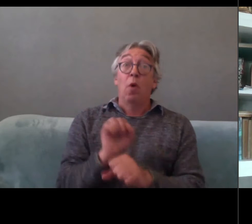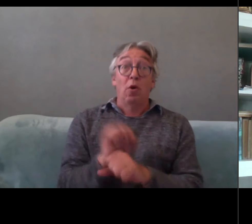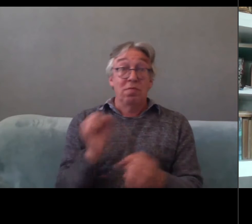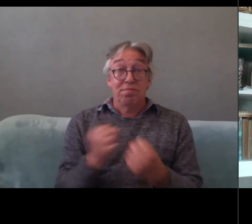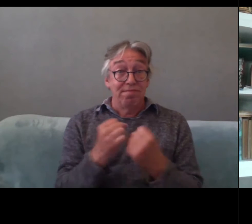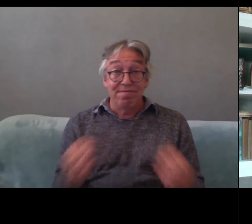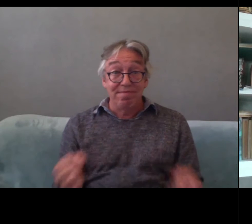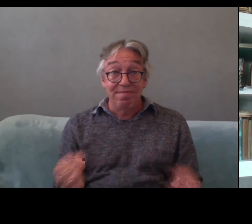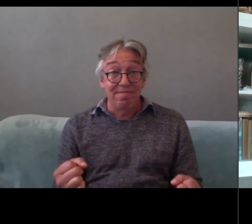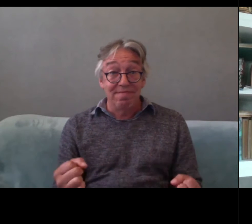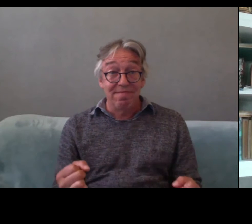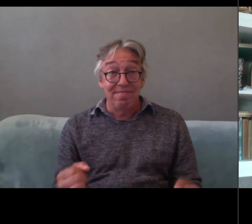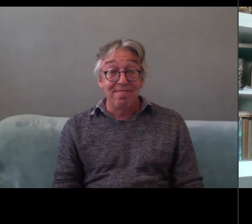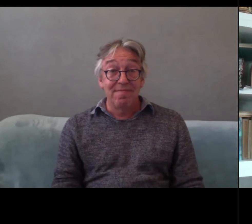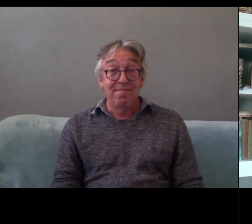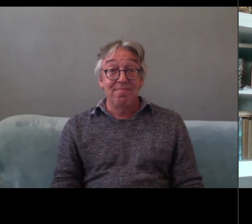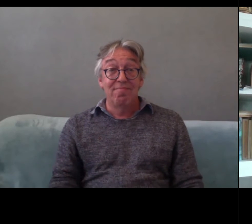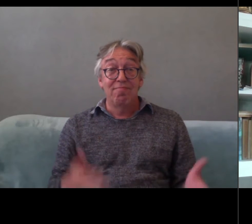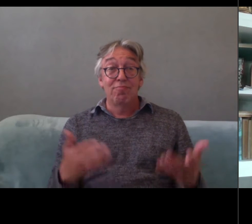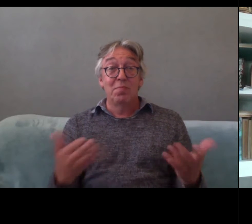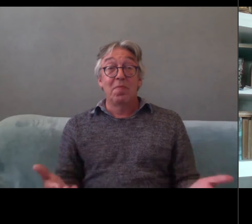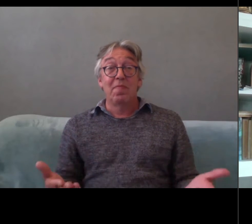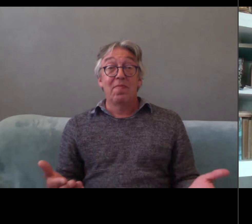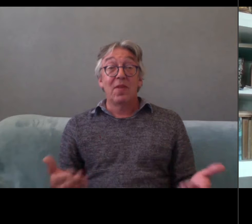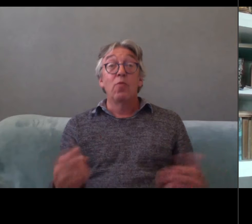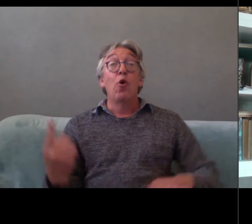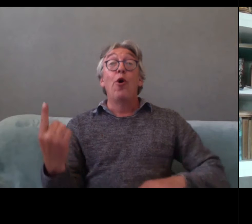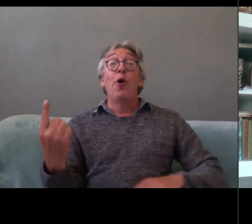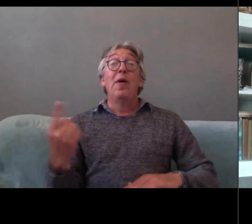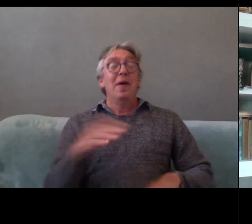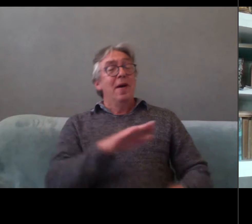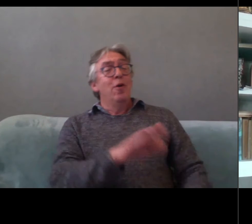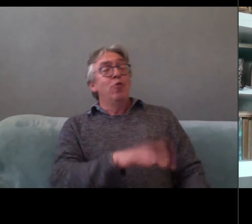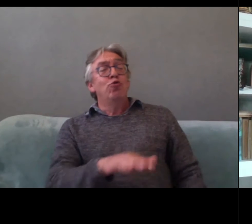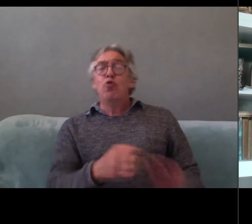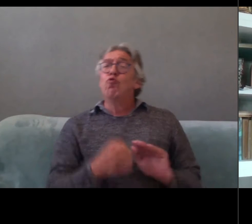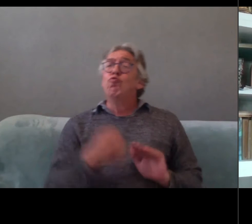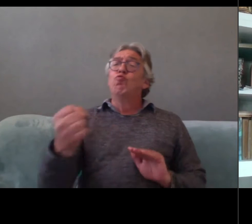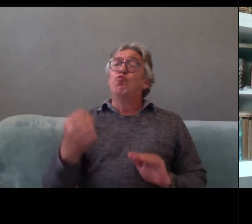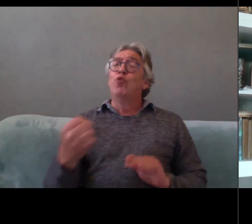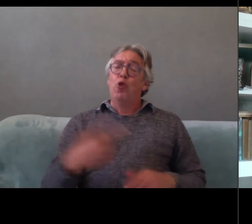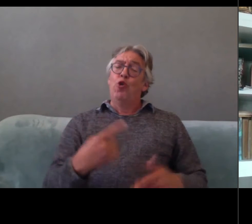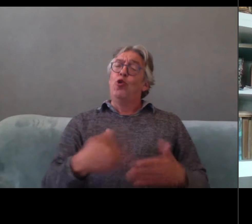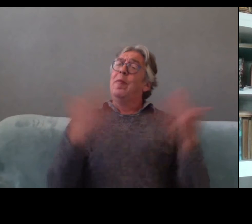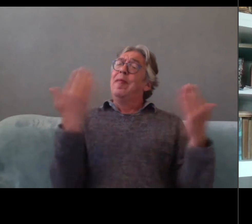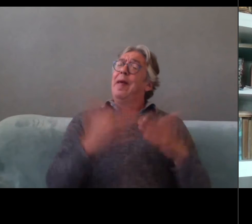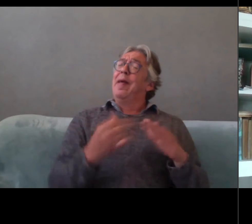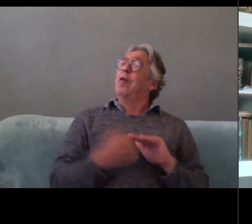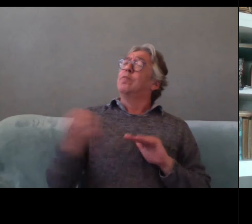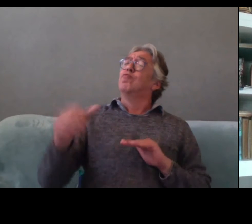It means that the staff of the day-care centres call the people at home and try to manage them.